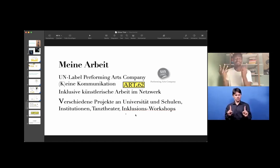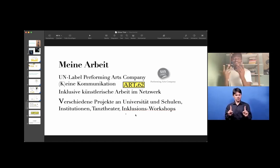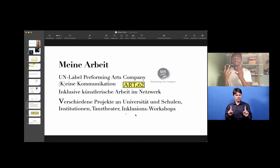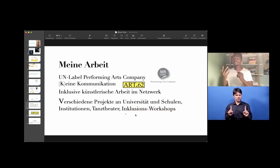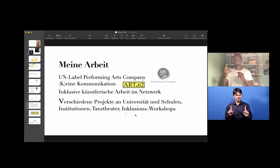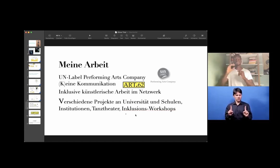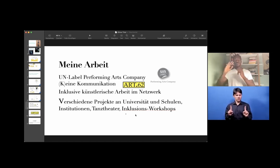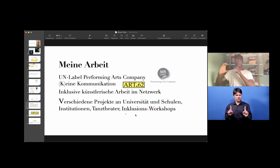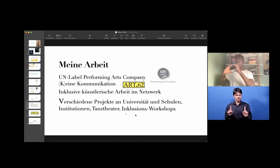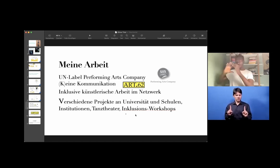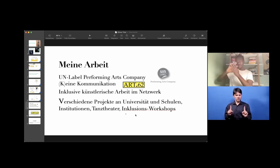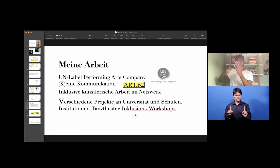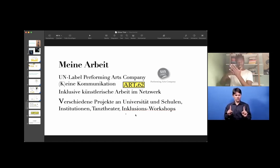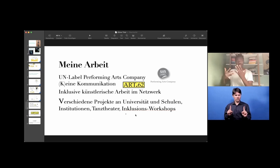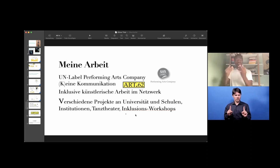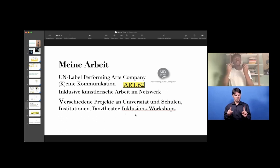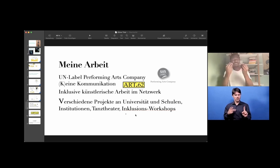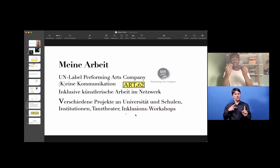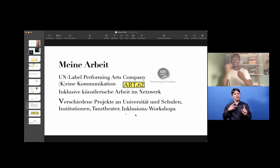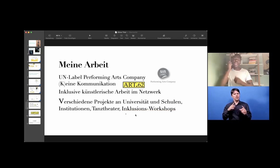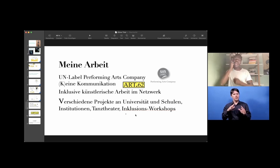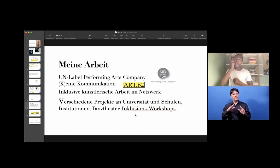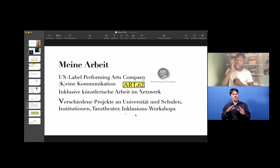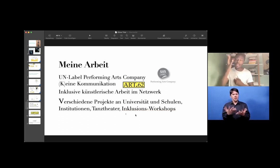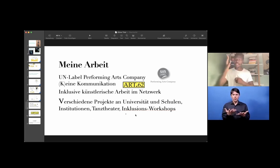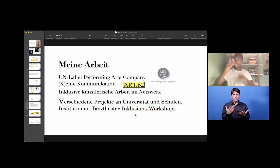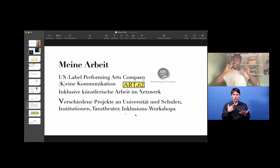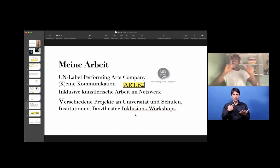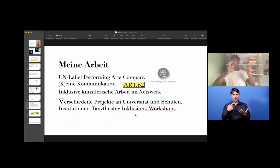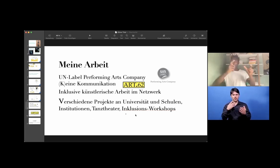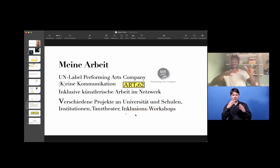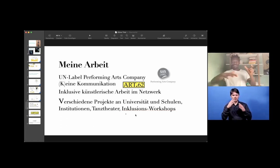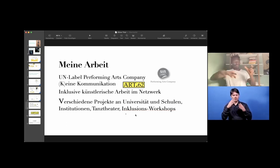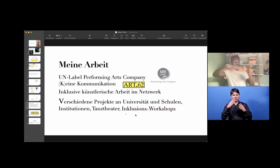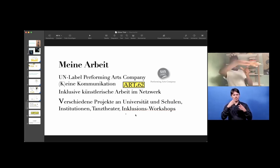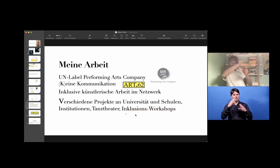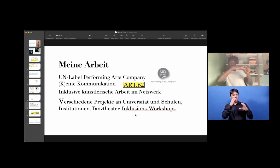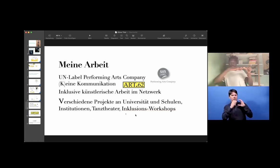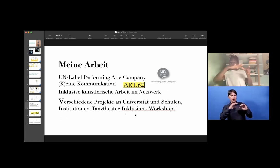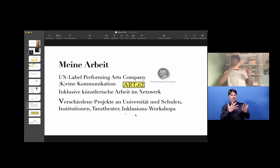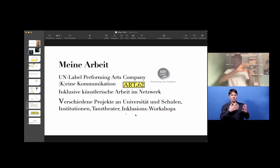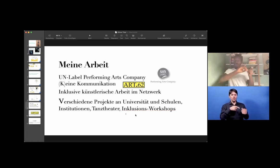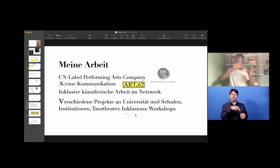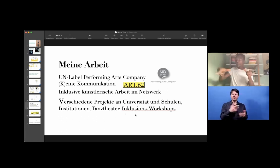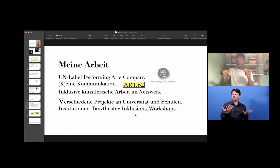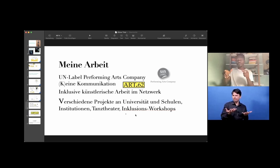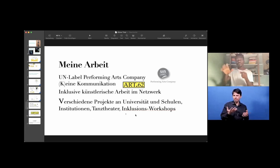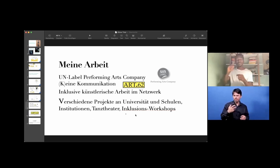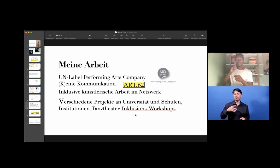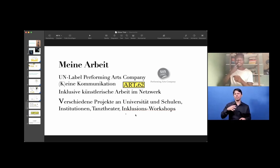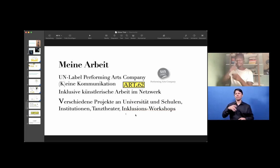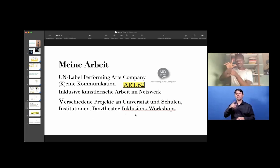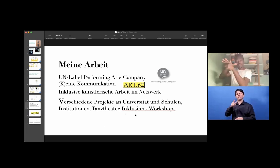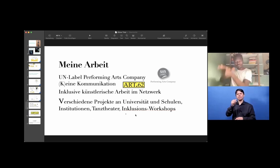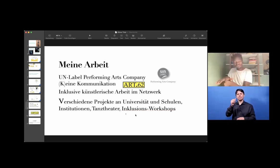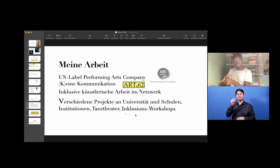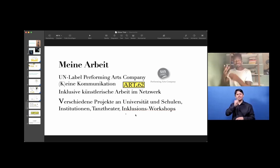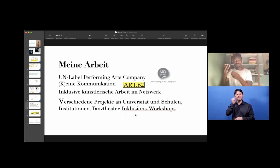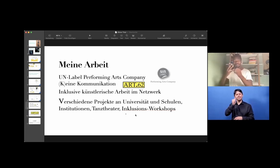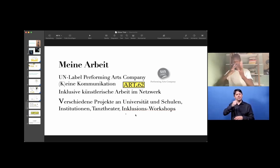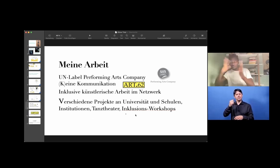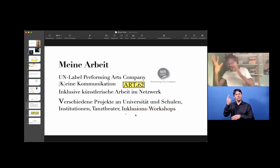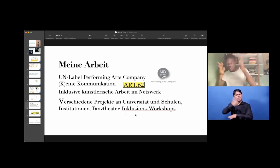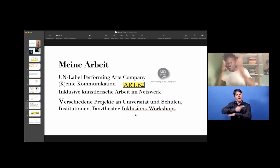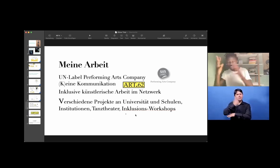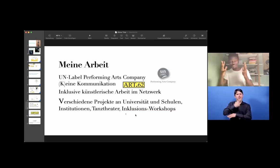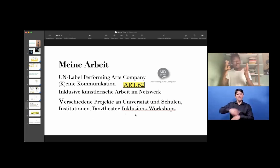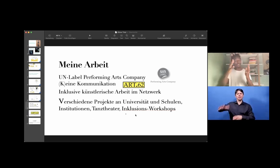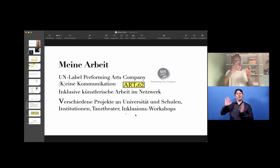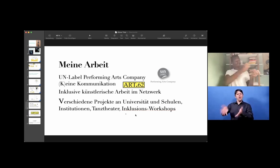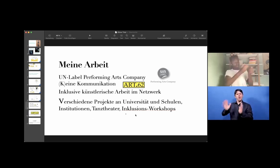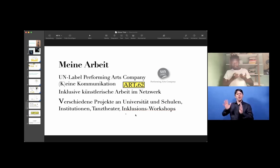But what I want to encourage people is to use every day conversation, to use it every day and to think about it